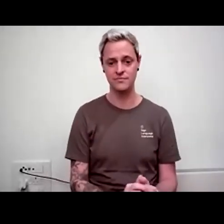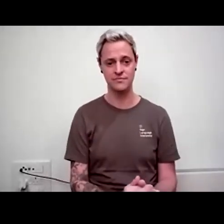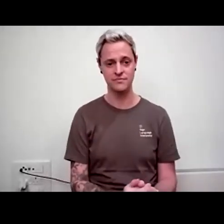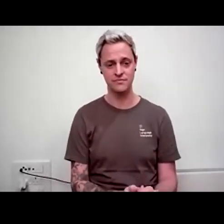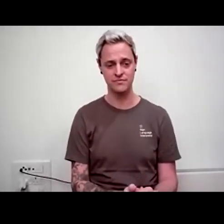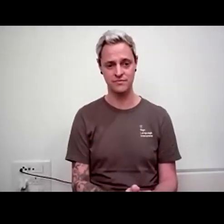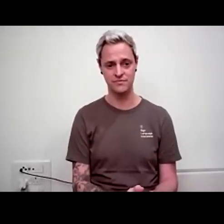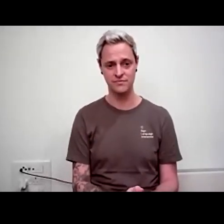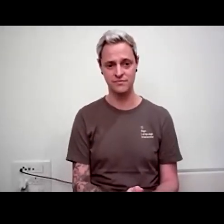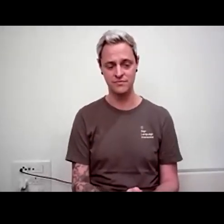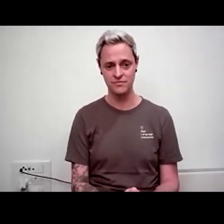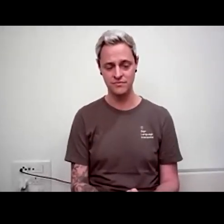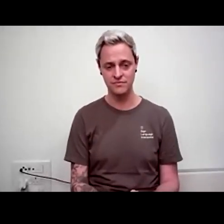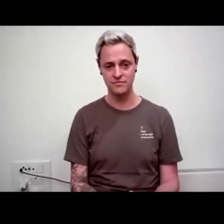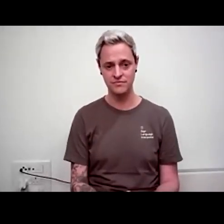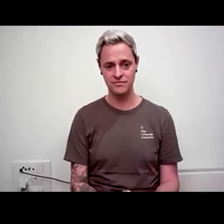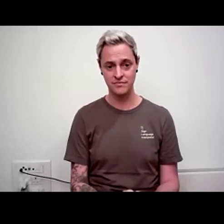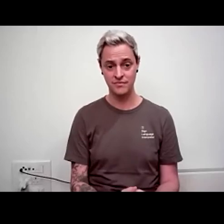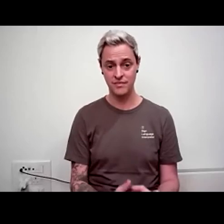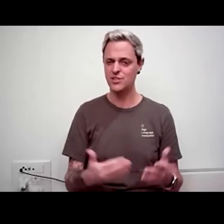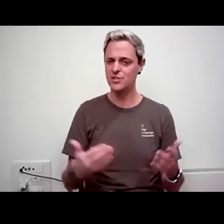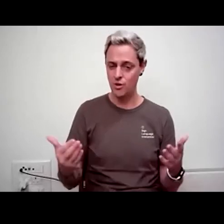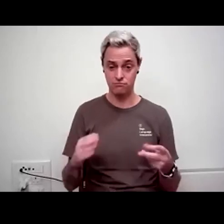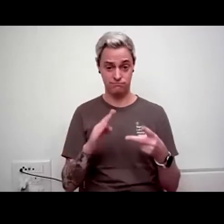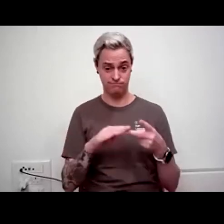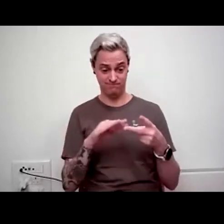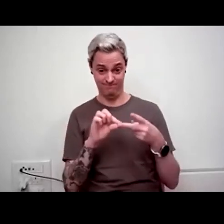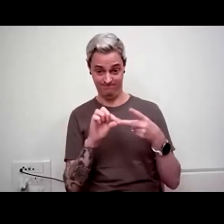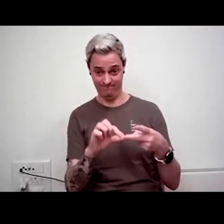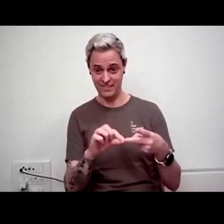So this sets me up for my second question.